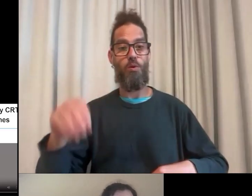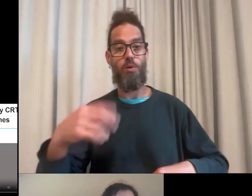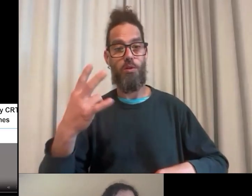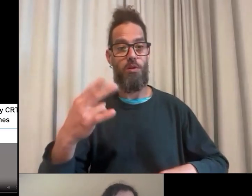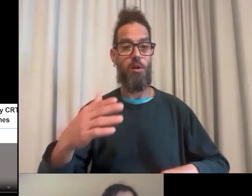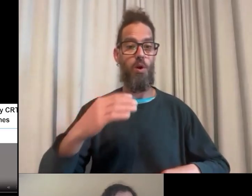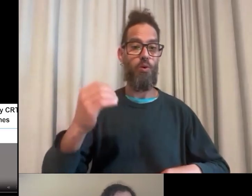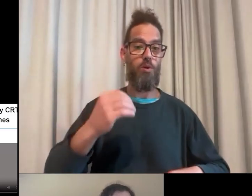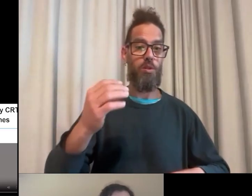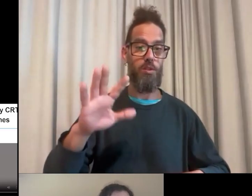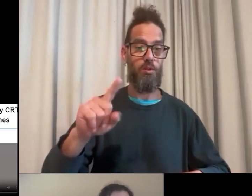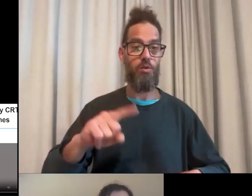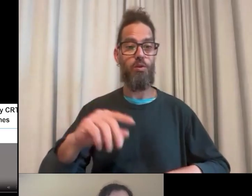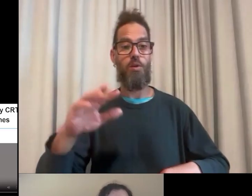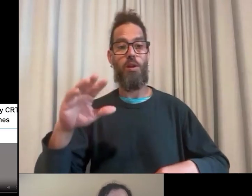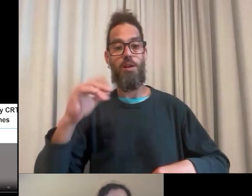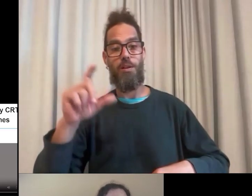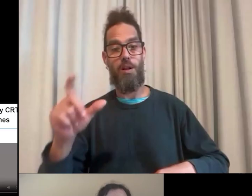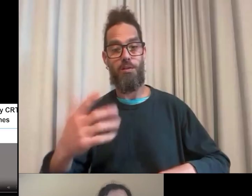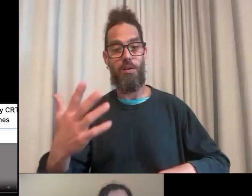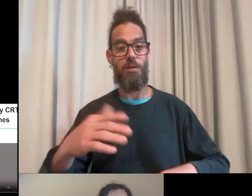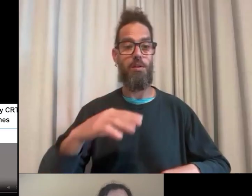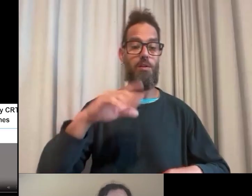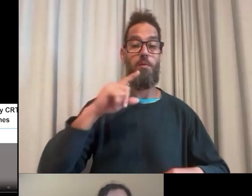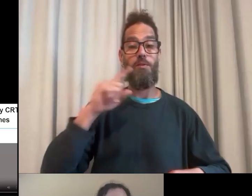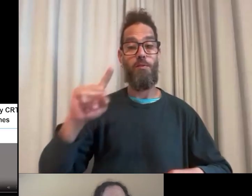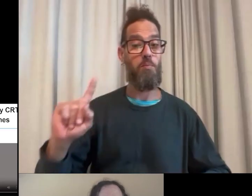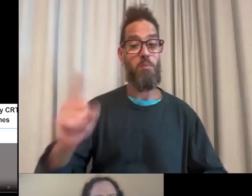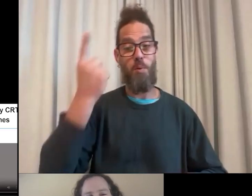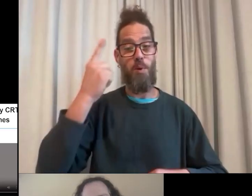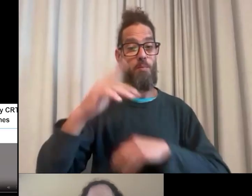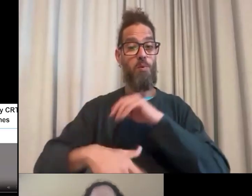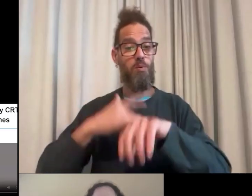And you guys are right. It was Canada. Canada was the first in the world.